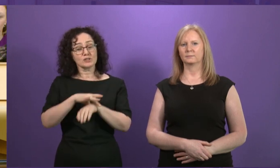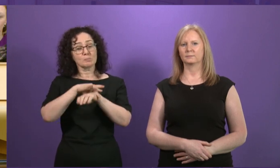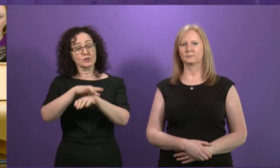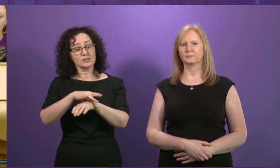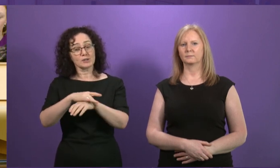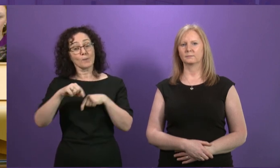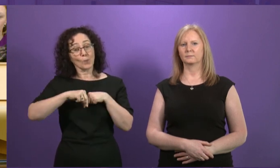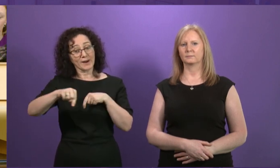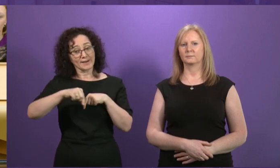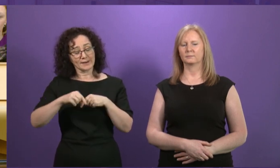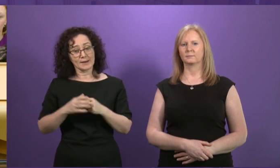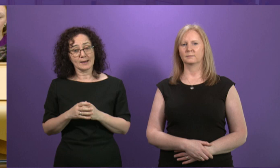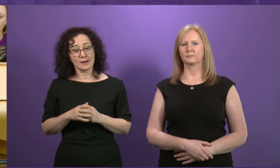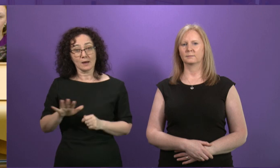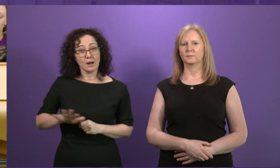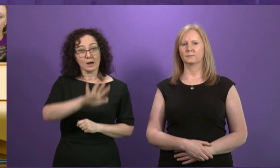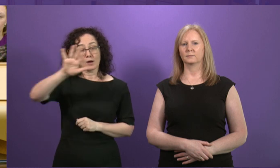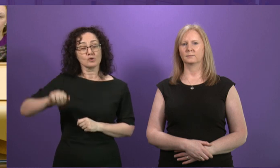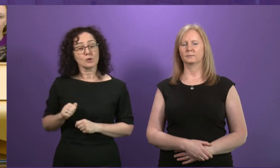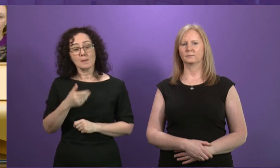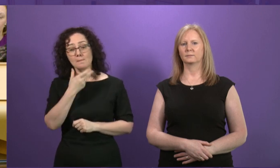celebrating the success of Scotland’s apprenticeship programme.